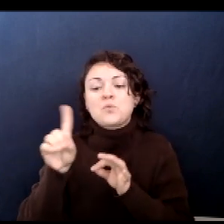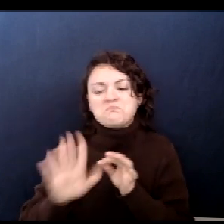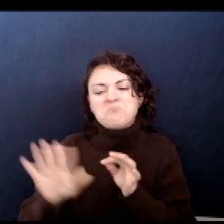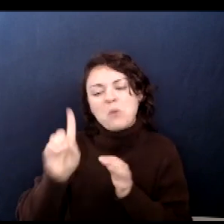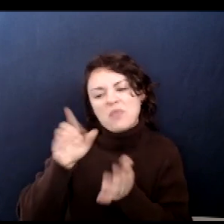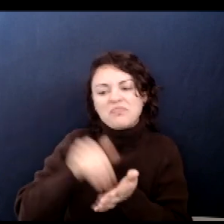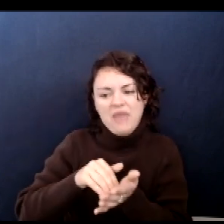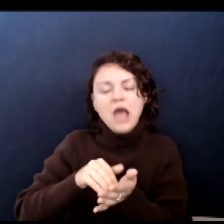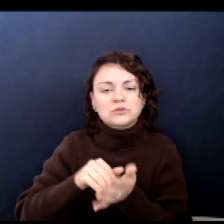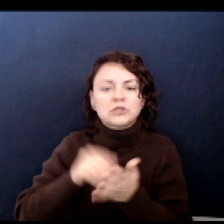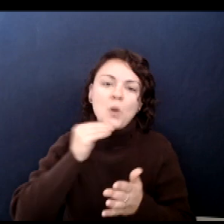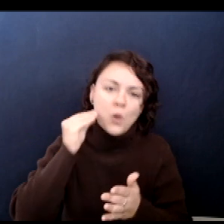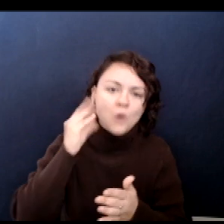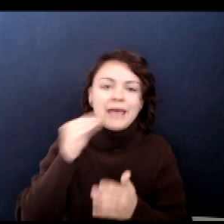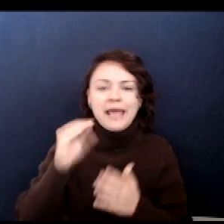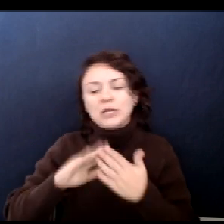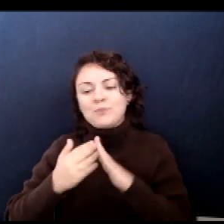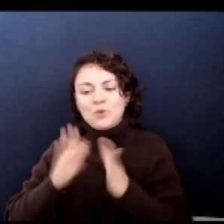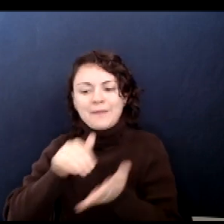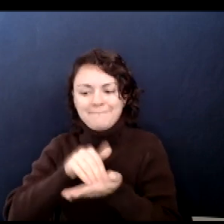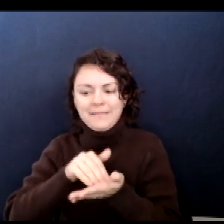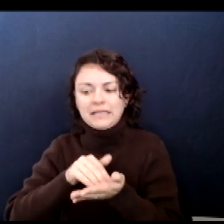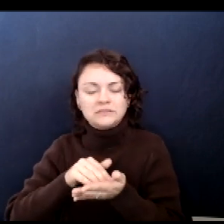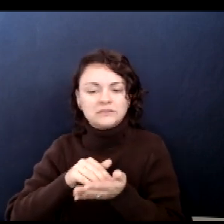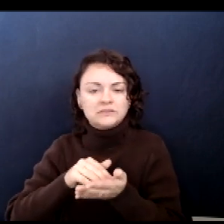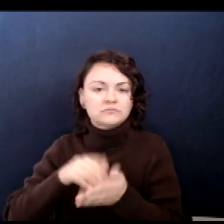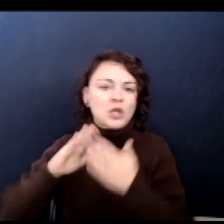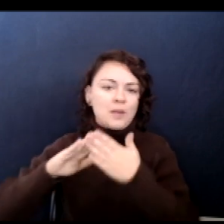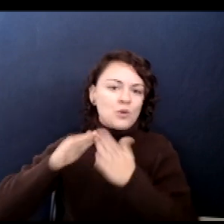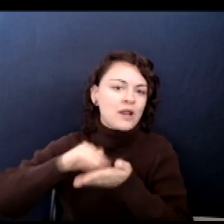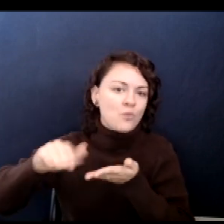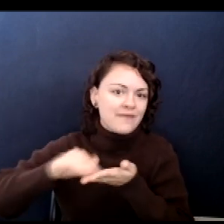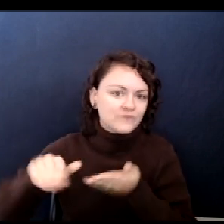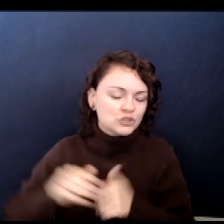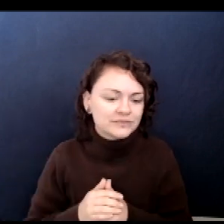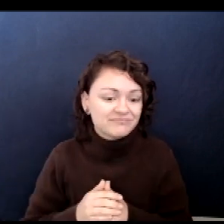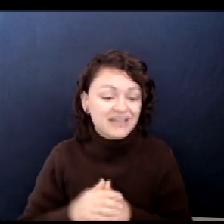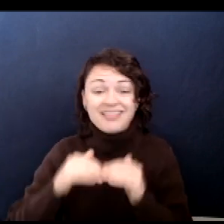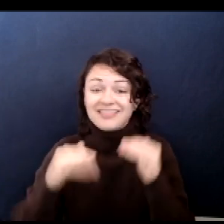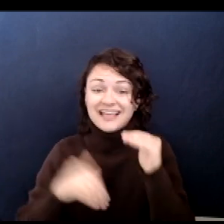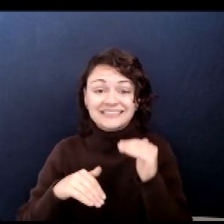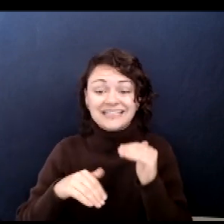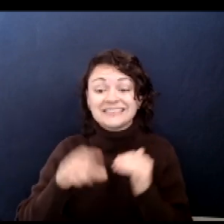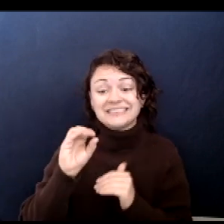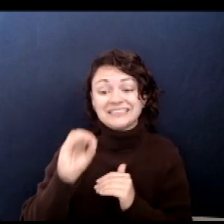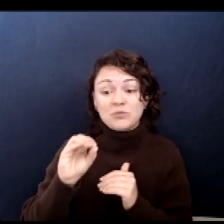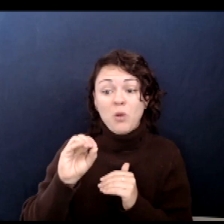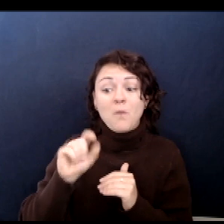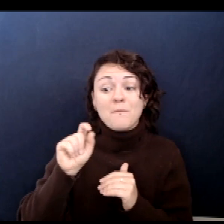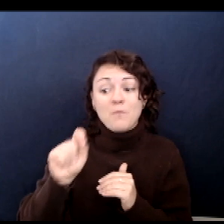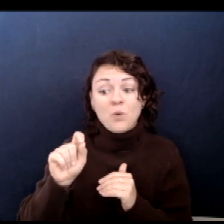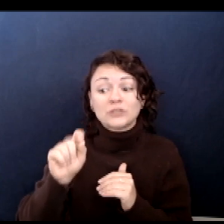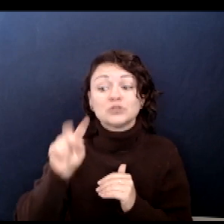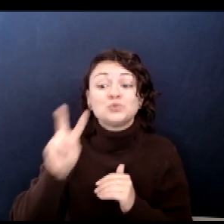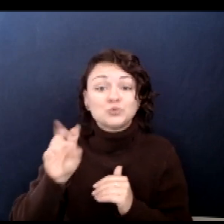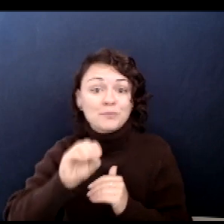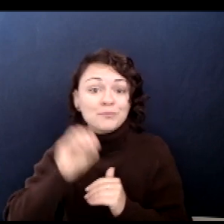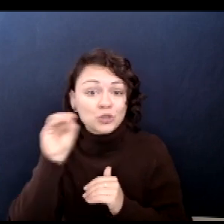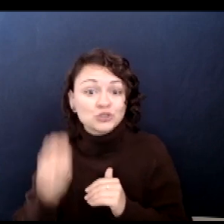which was a third of what we requested and less than 0.2% of the state of Georgia's budget surplus.